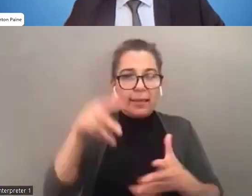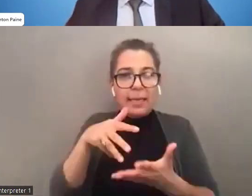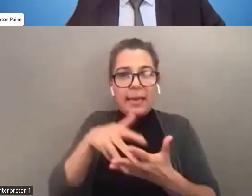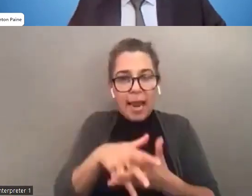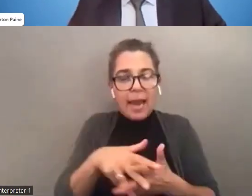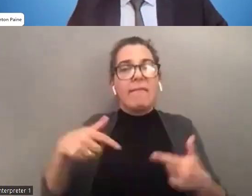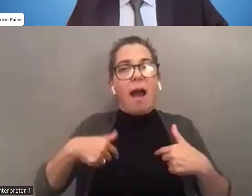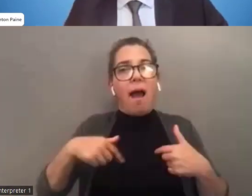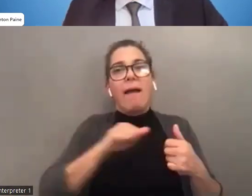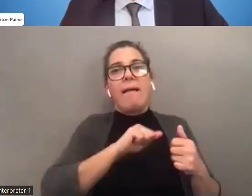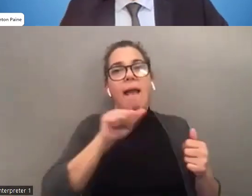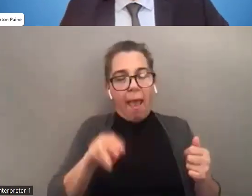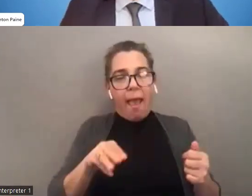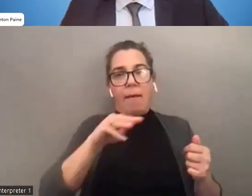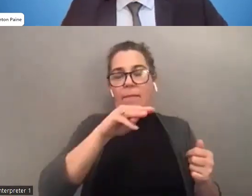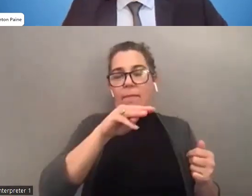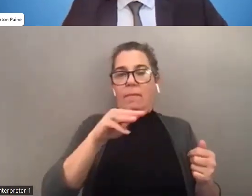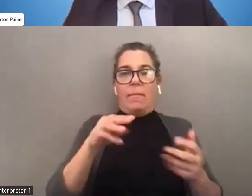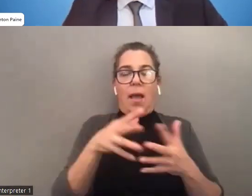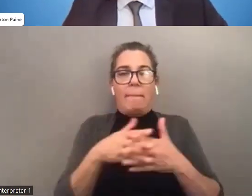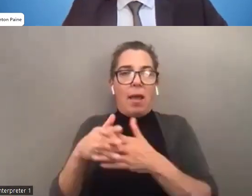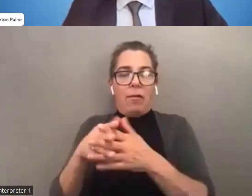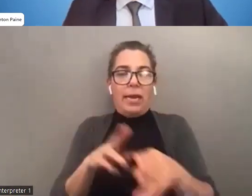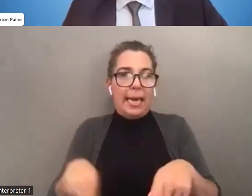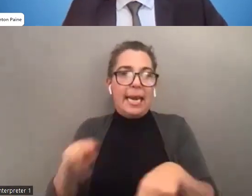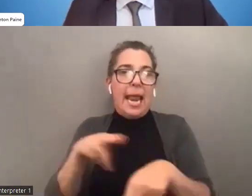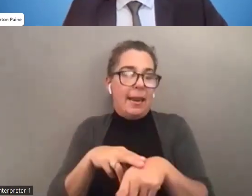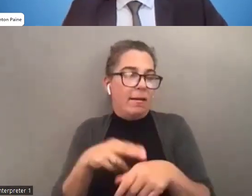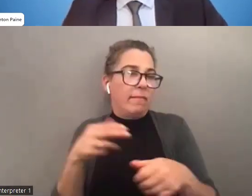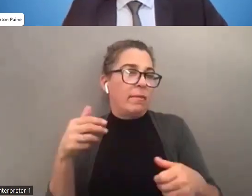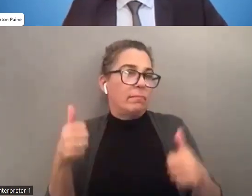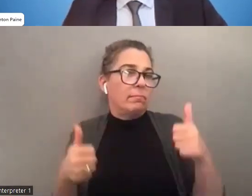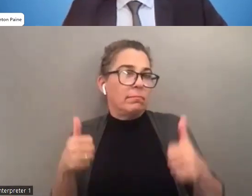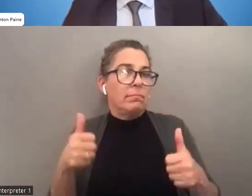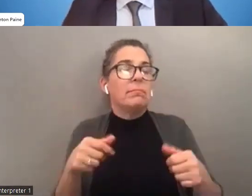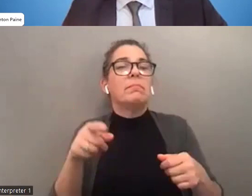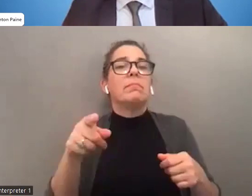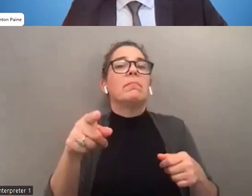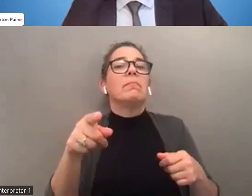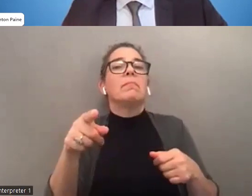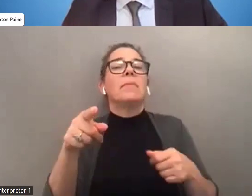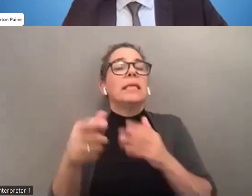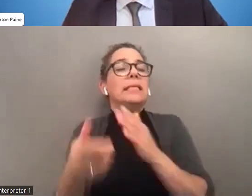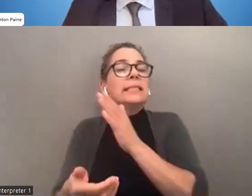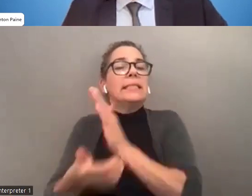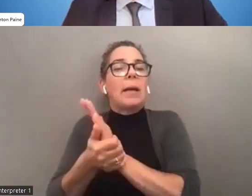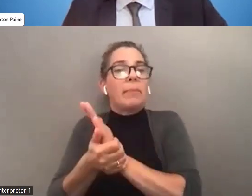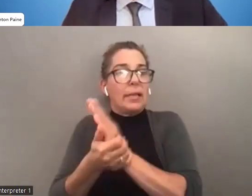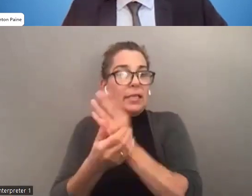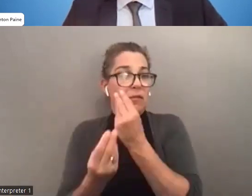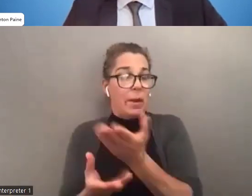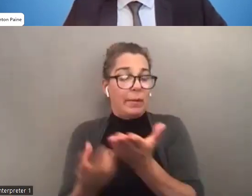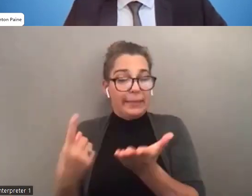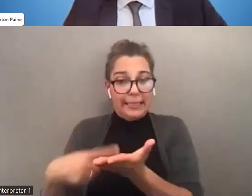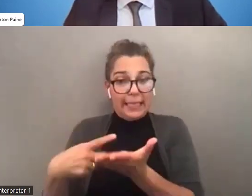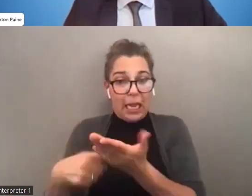Taunton Paine: So the supplemental information that we talked about earlier today really focuses on,